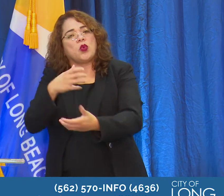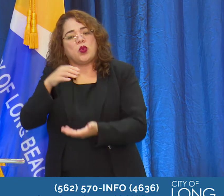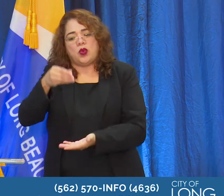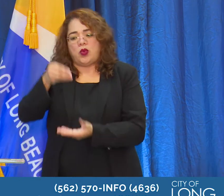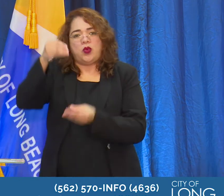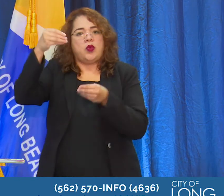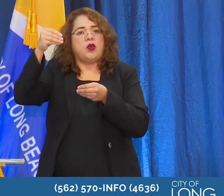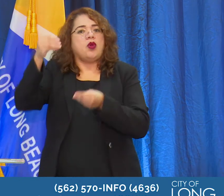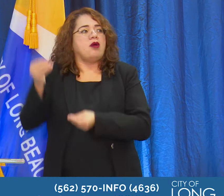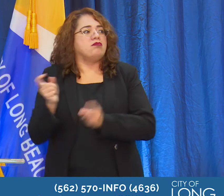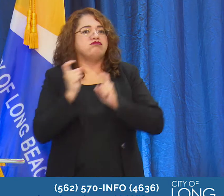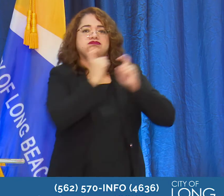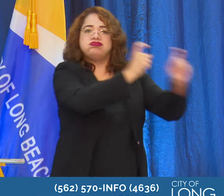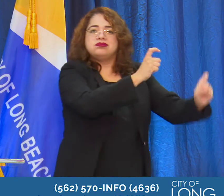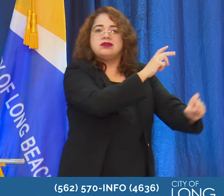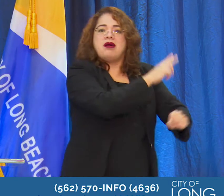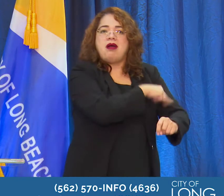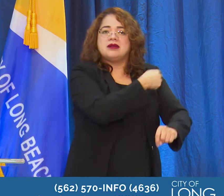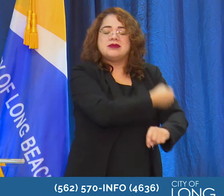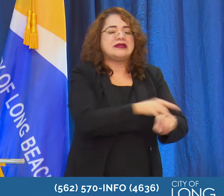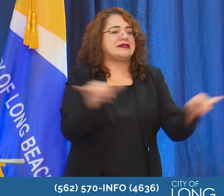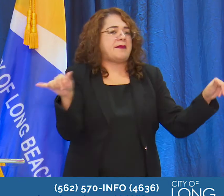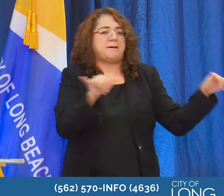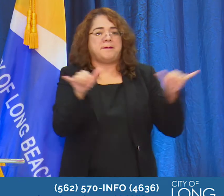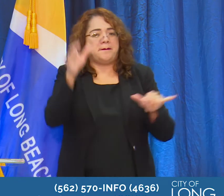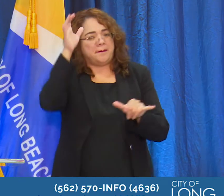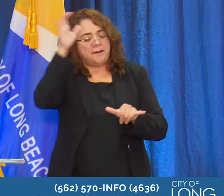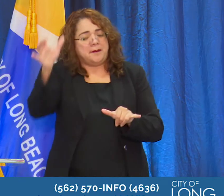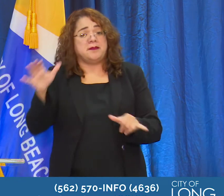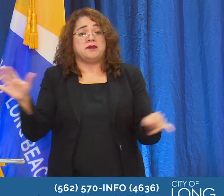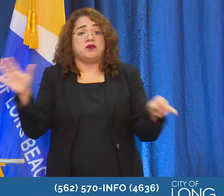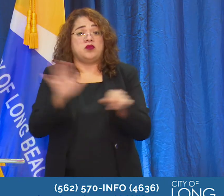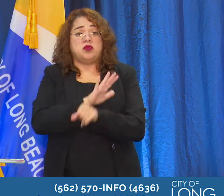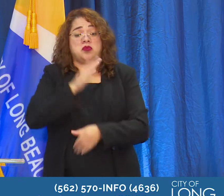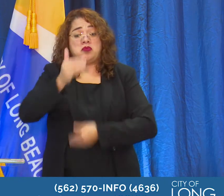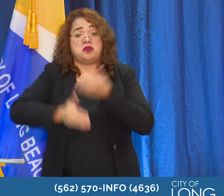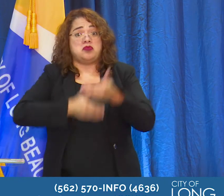The whole process takes approximately 45 minutes.